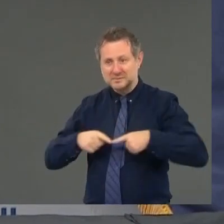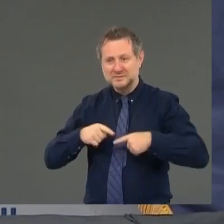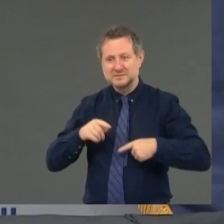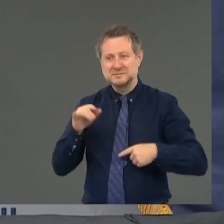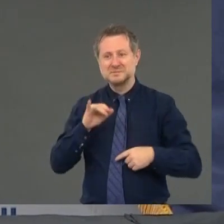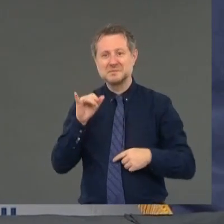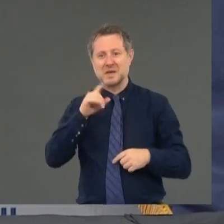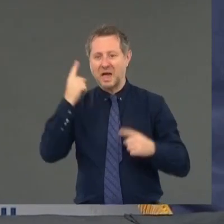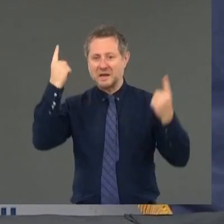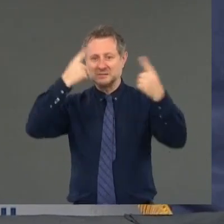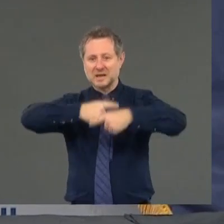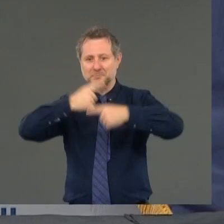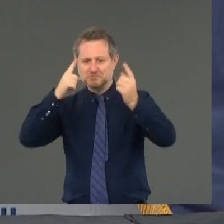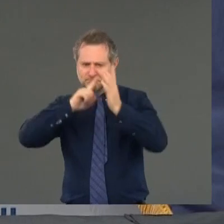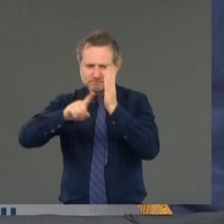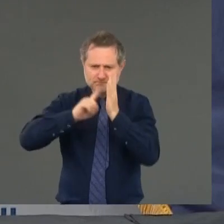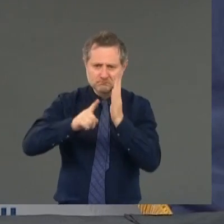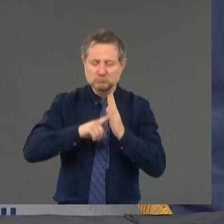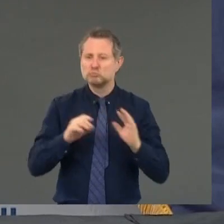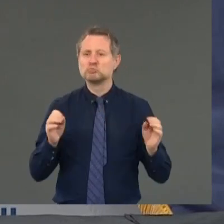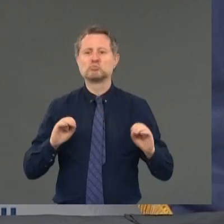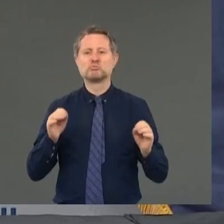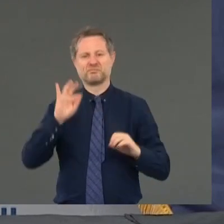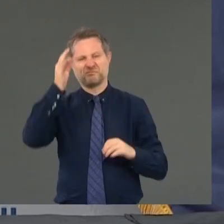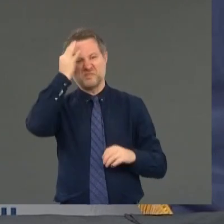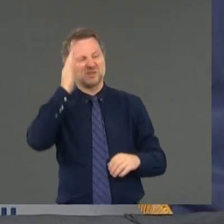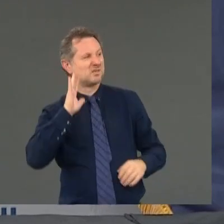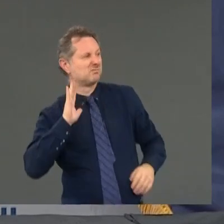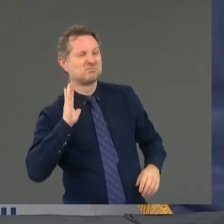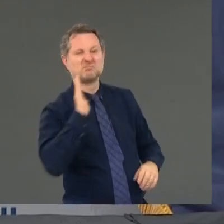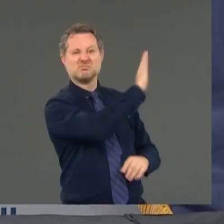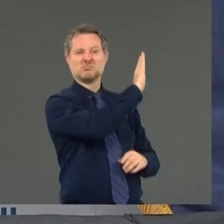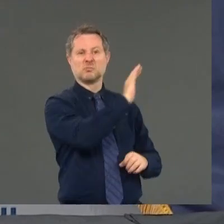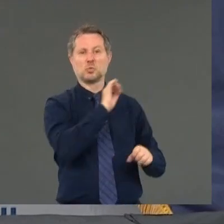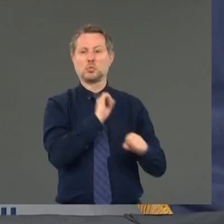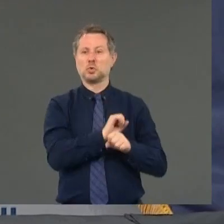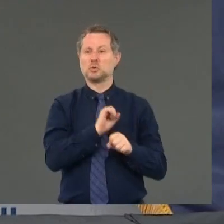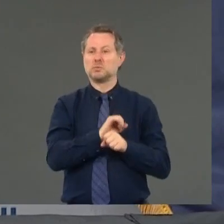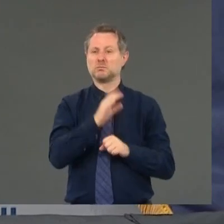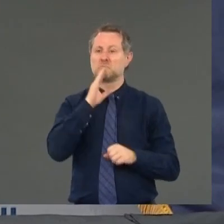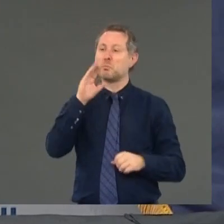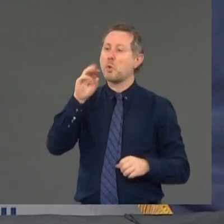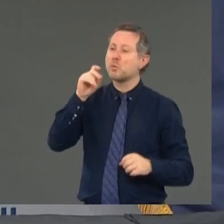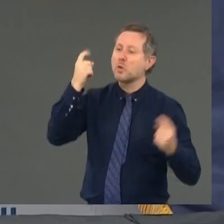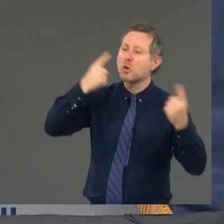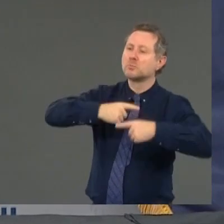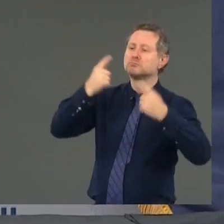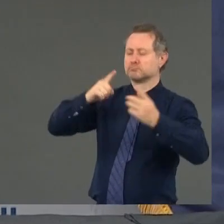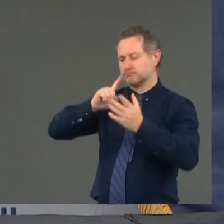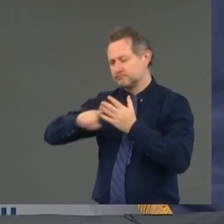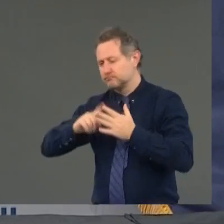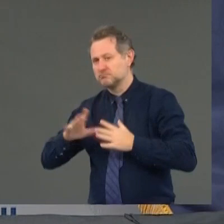DOES NOT DO BORDERS AND CUSTOMS.